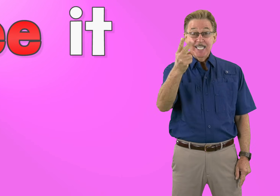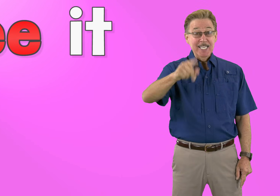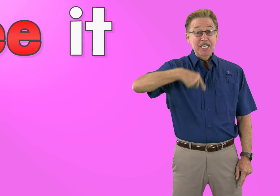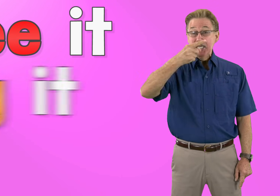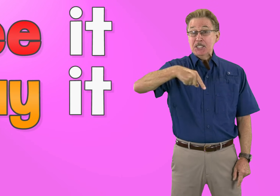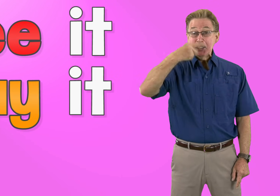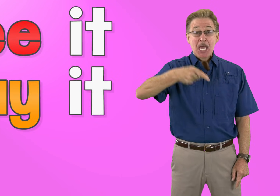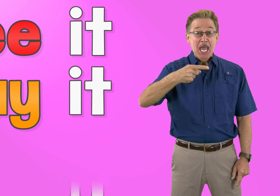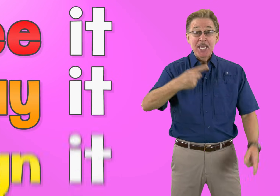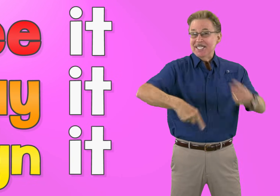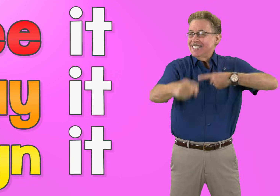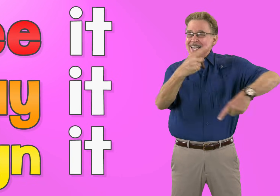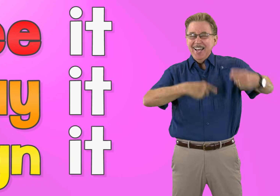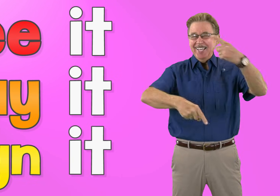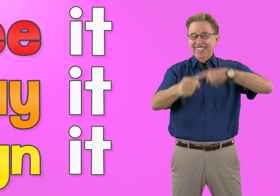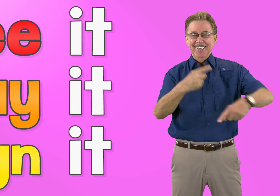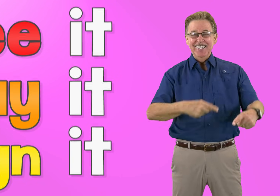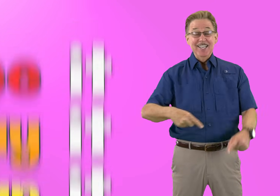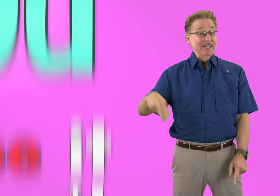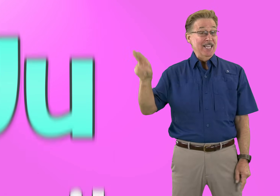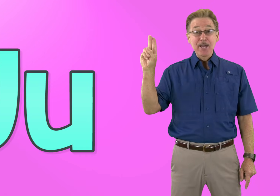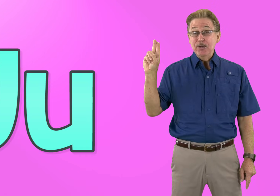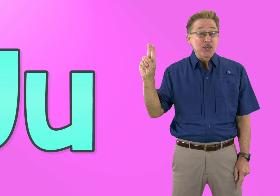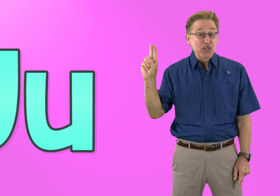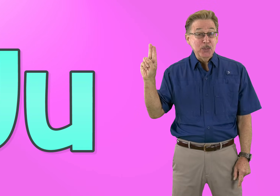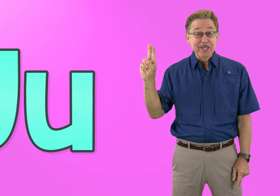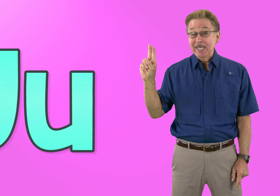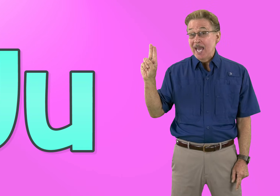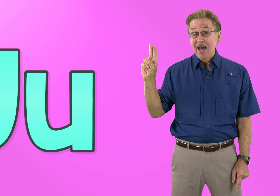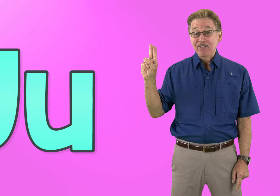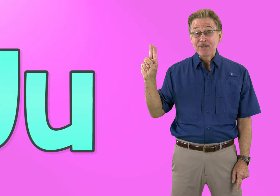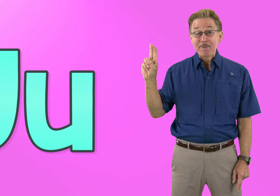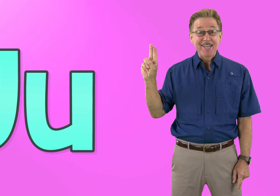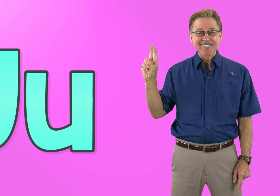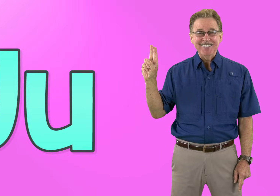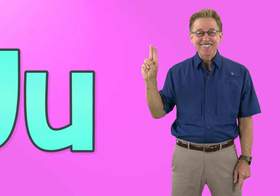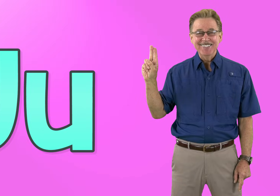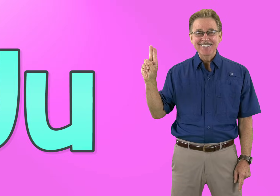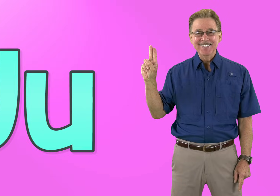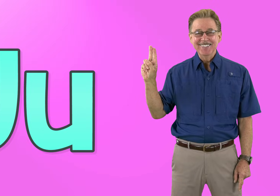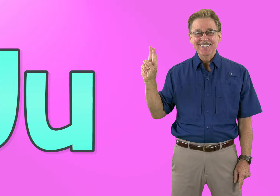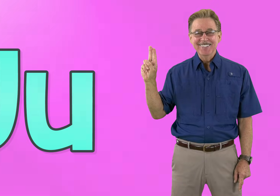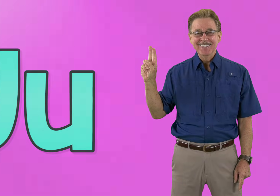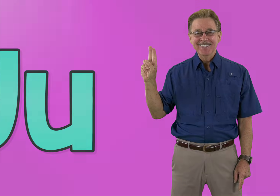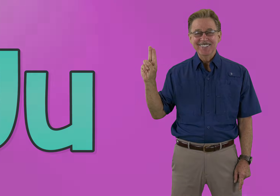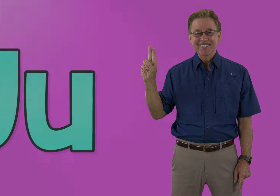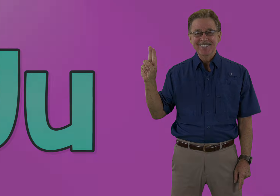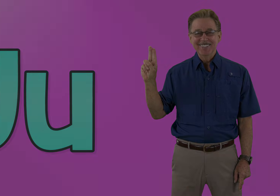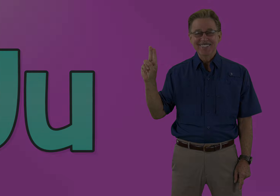See it, Say it Sign it Letter U u in the alphabet